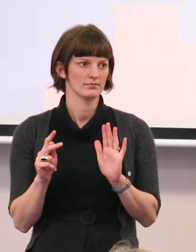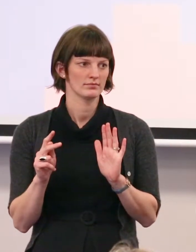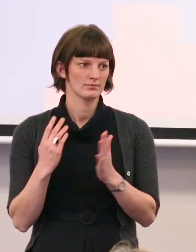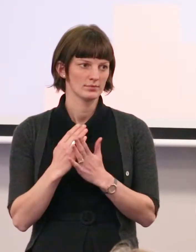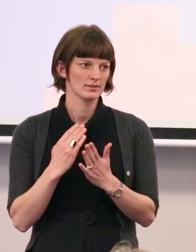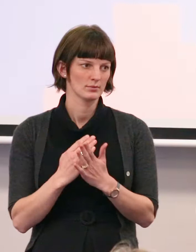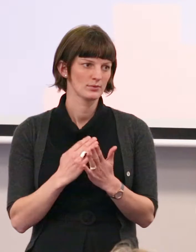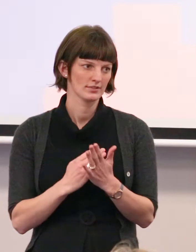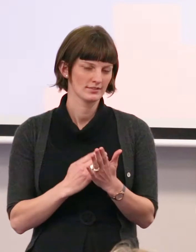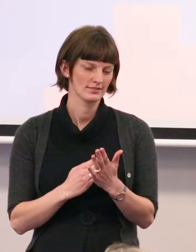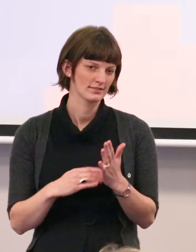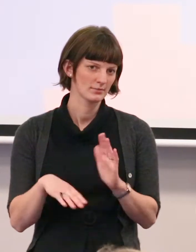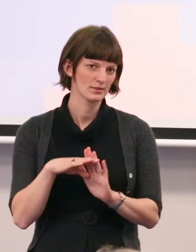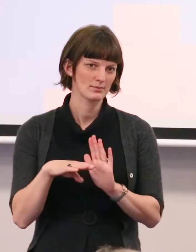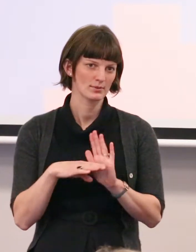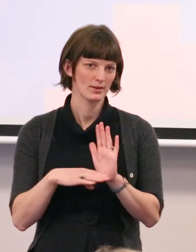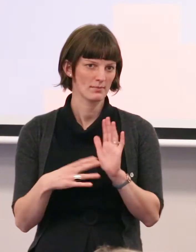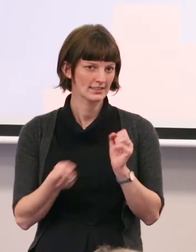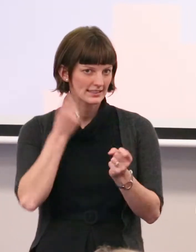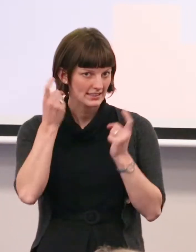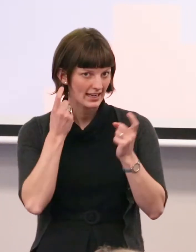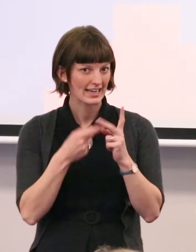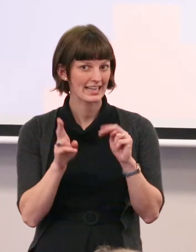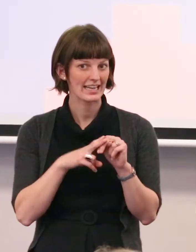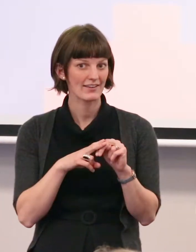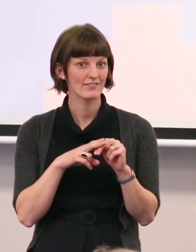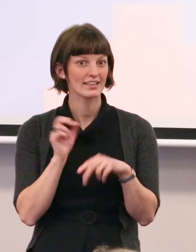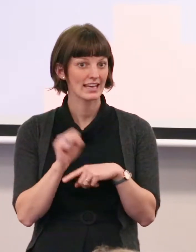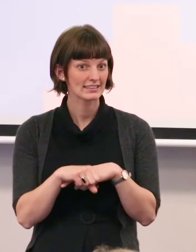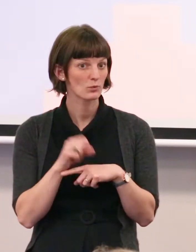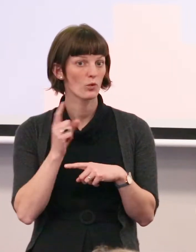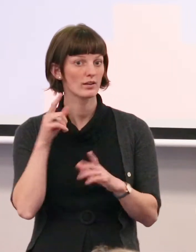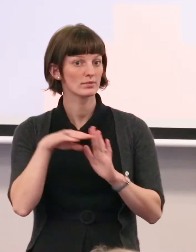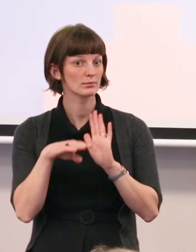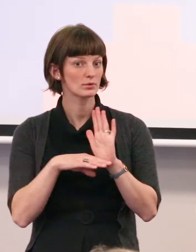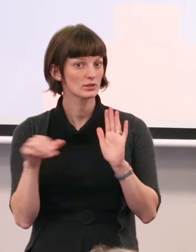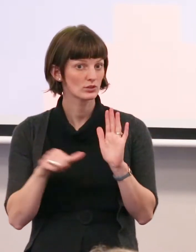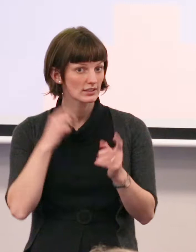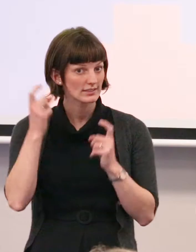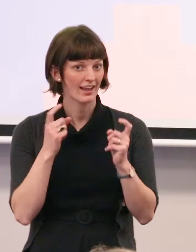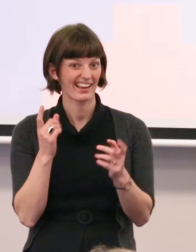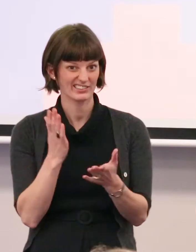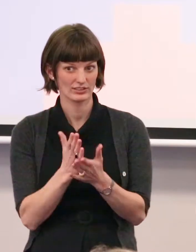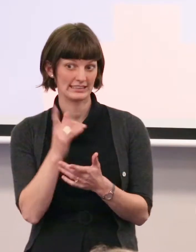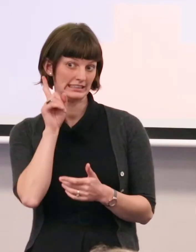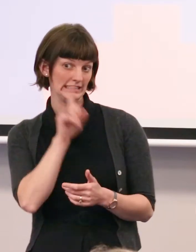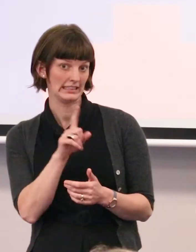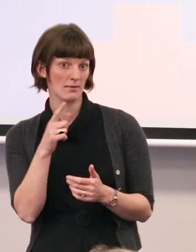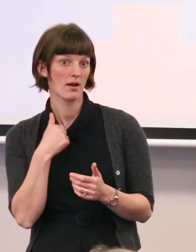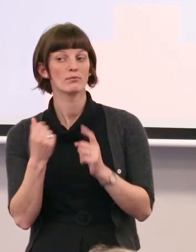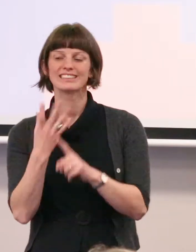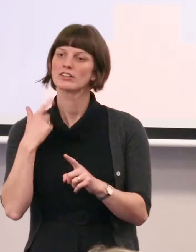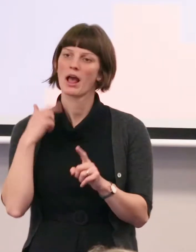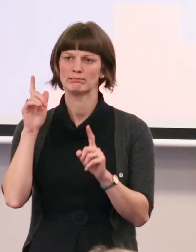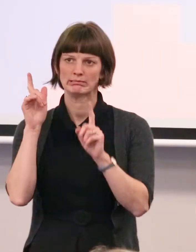the alternatives? I actually changed my presentation yesterday, um, spontaneously